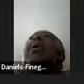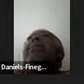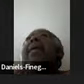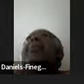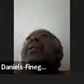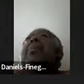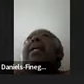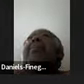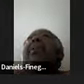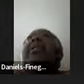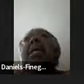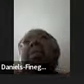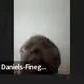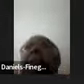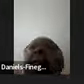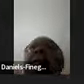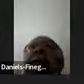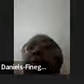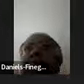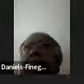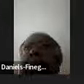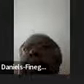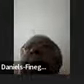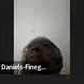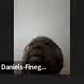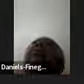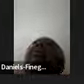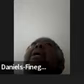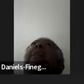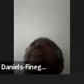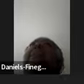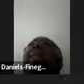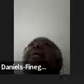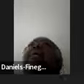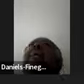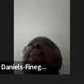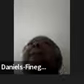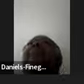THE SIDE OF THE STREET THAT DOESN'T HAVE A BUS SHELTER. I HAVE NO CHOICE. PEOPLE IN MY NEIGHBORHOOD, THIS NEIGHBORHOOD IS CONSIDERED